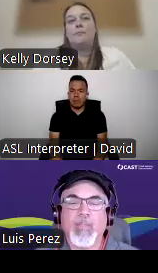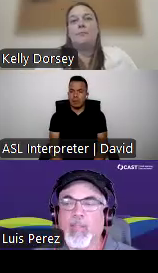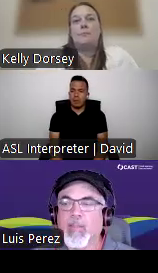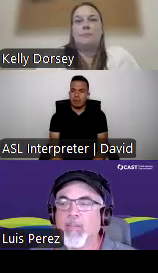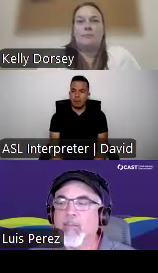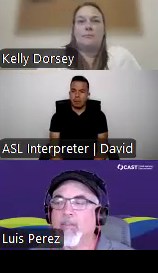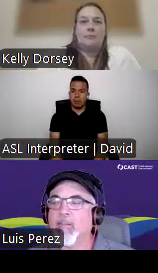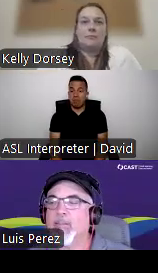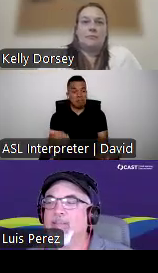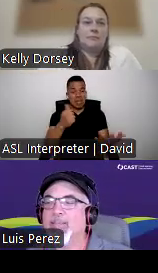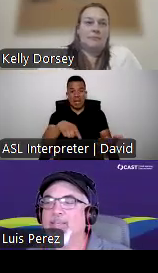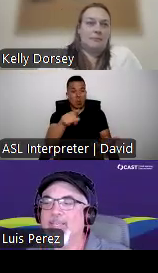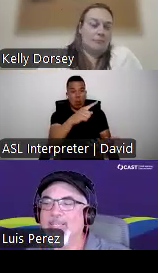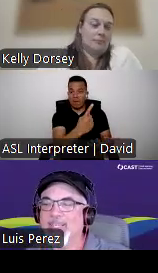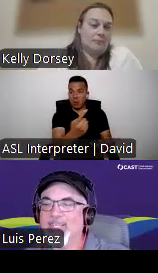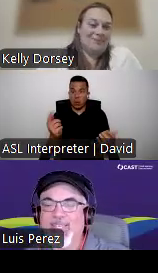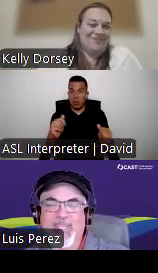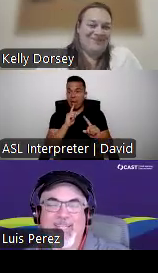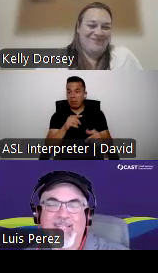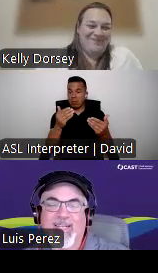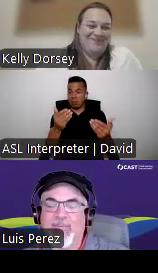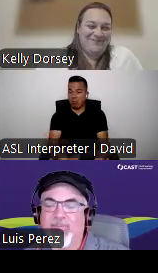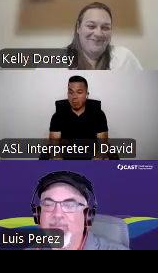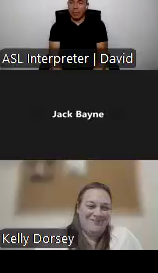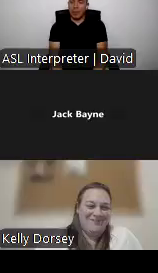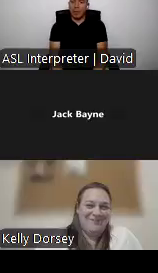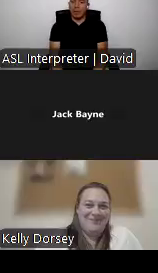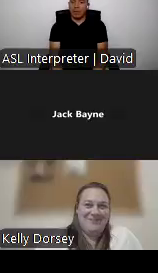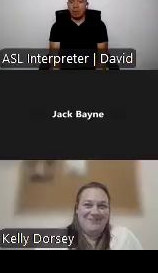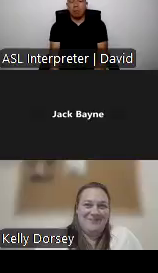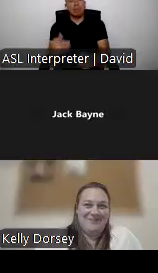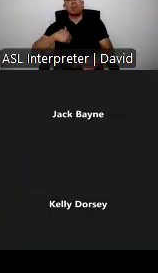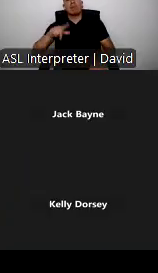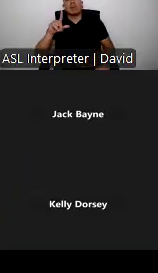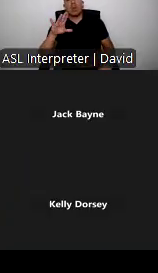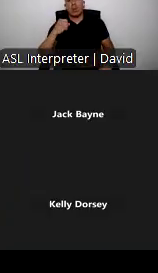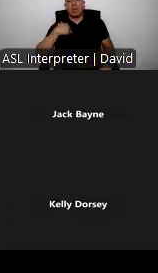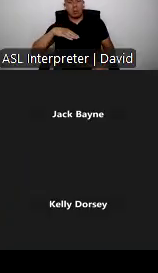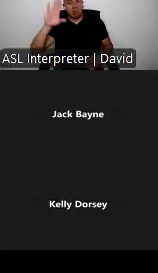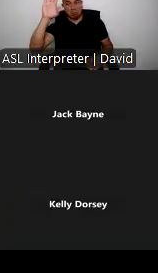let any one of you answer if you want. >> This is Luis. I'll jump in and then